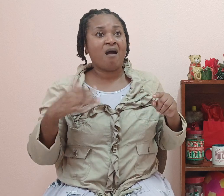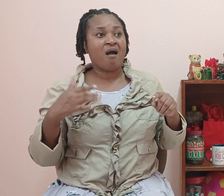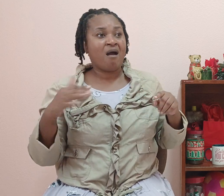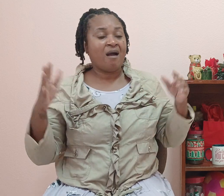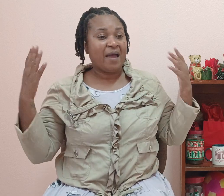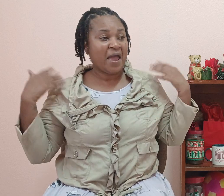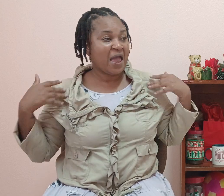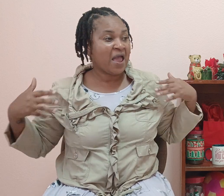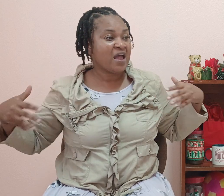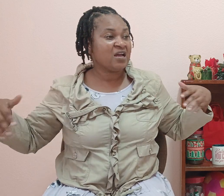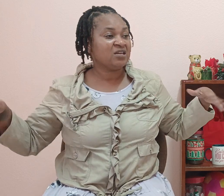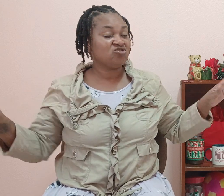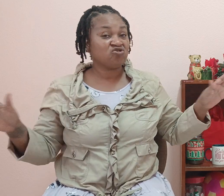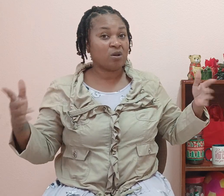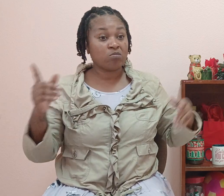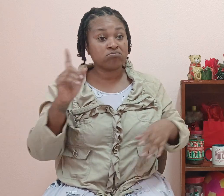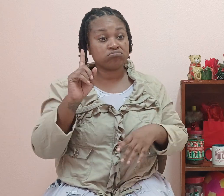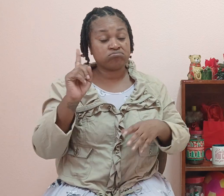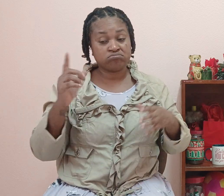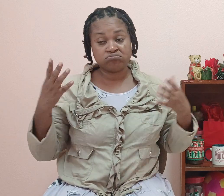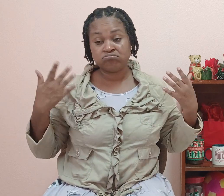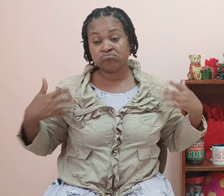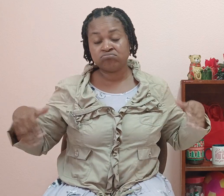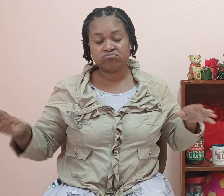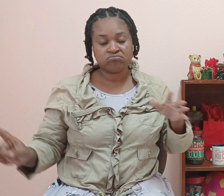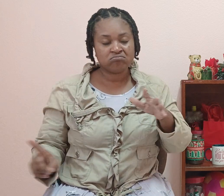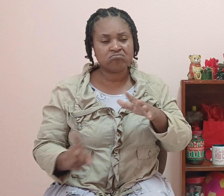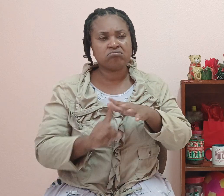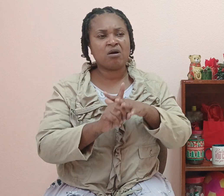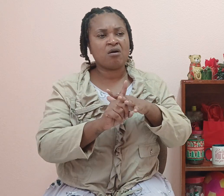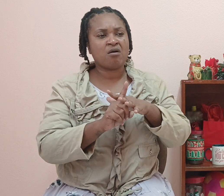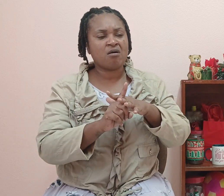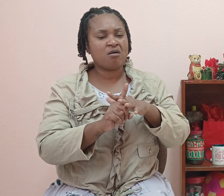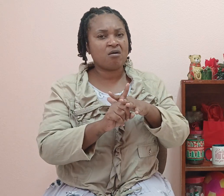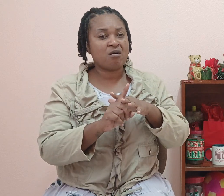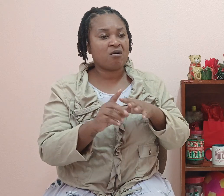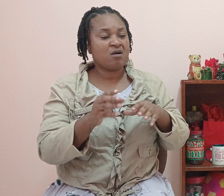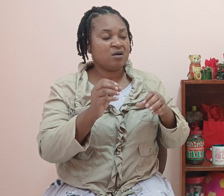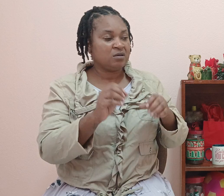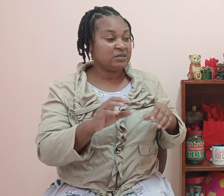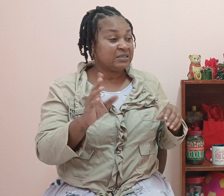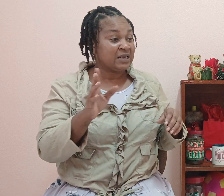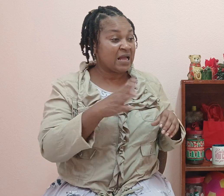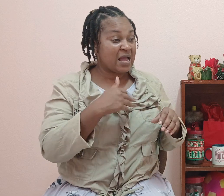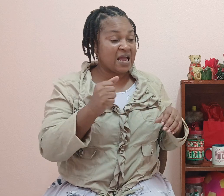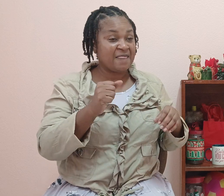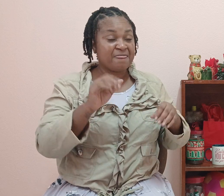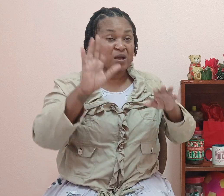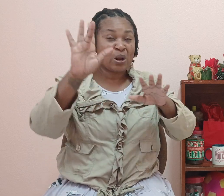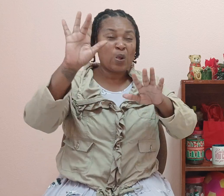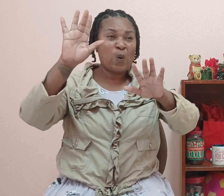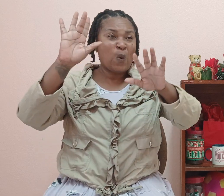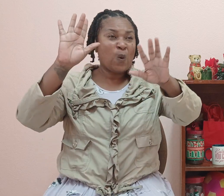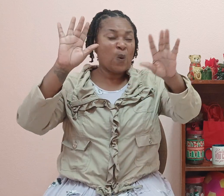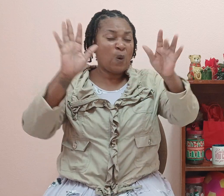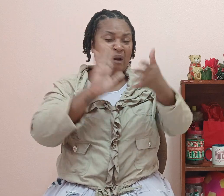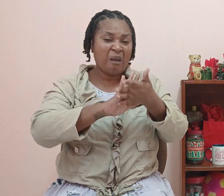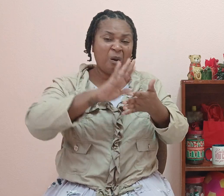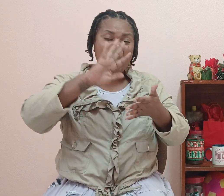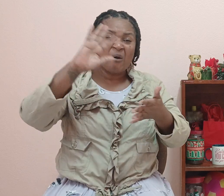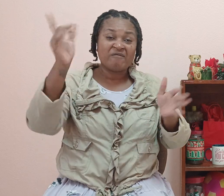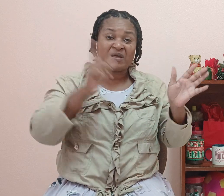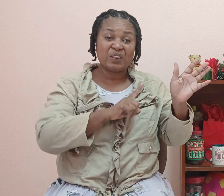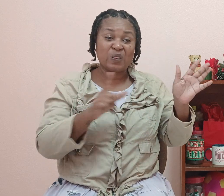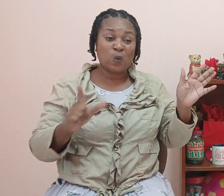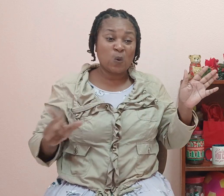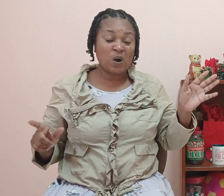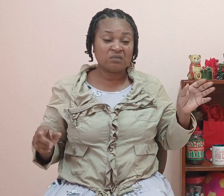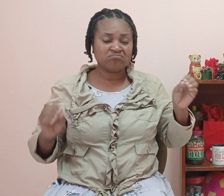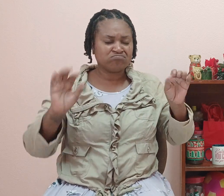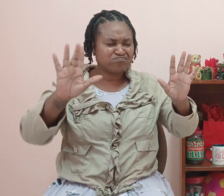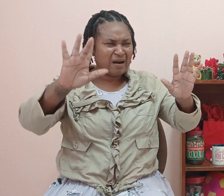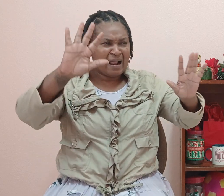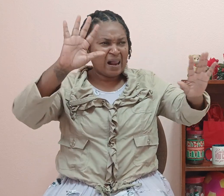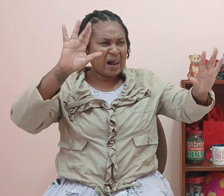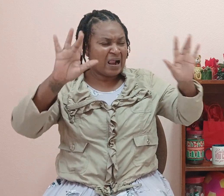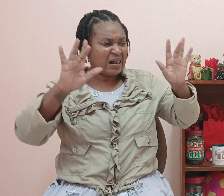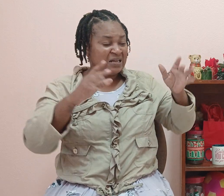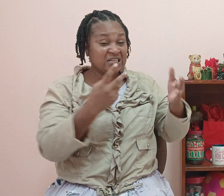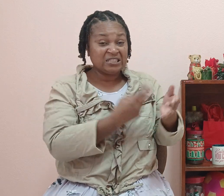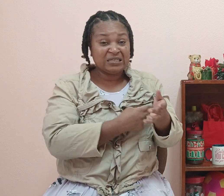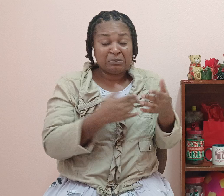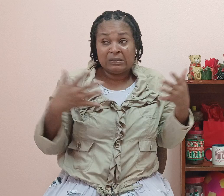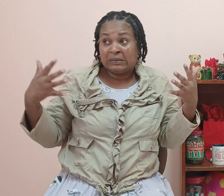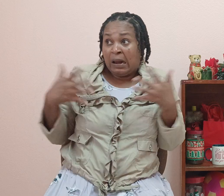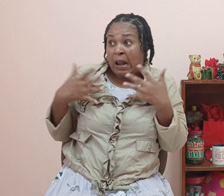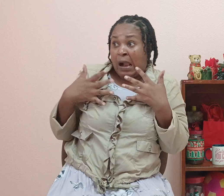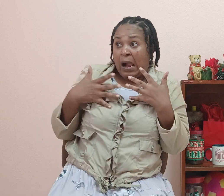and the glory of the Lord shone around them, and they were terrified. 10